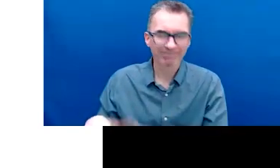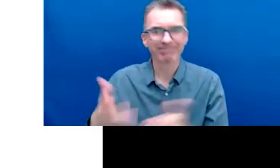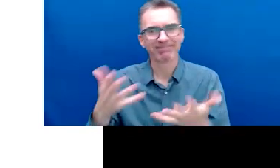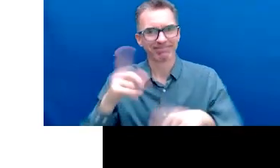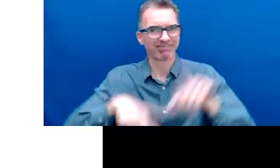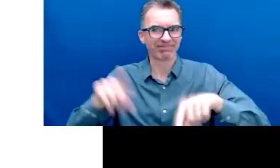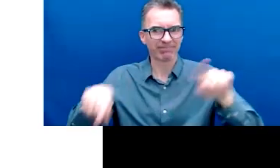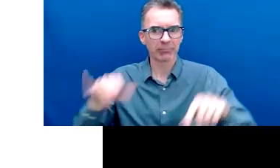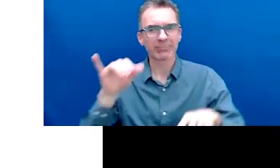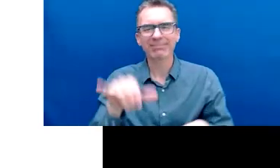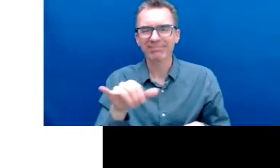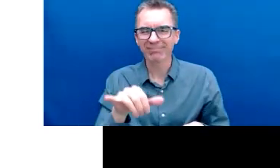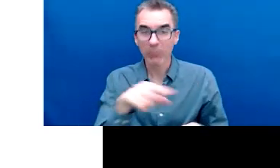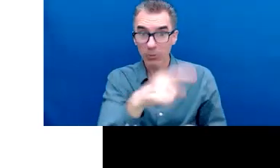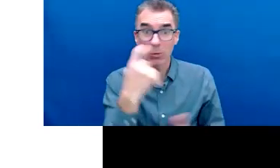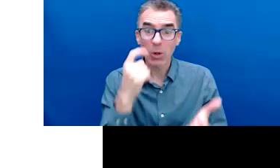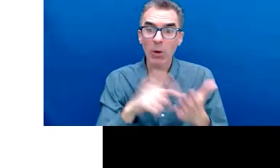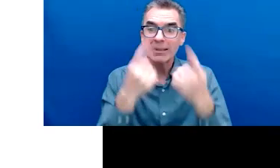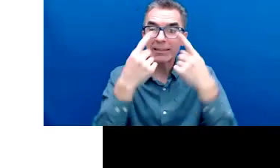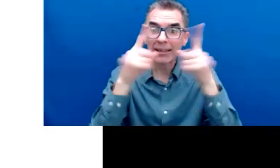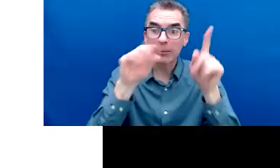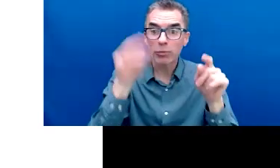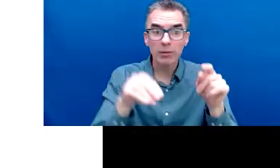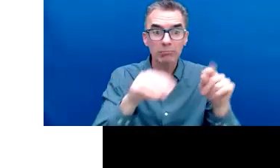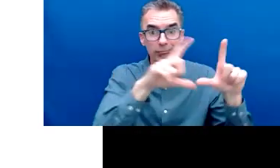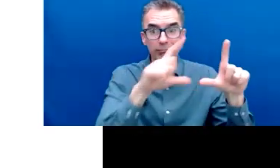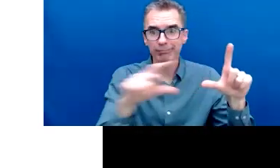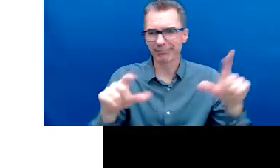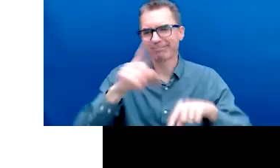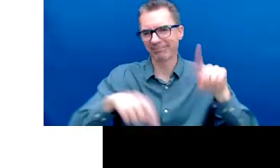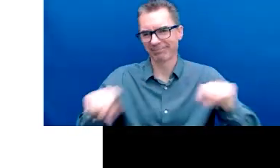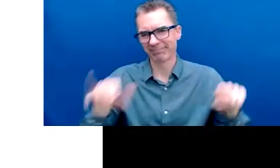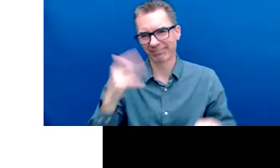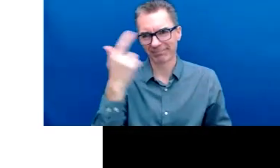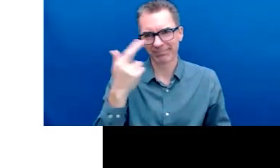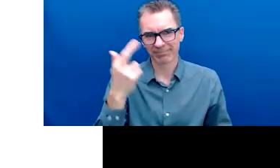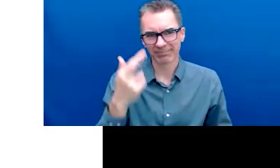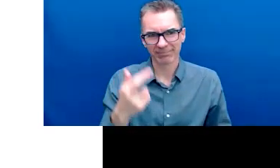success rates are, are different, or one of the reasons why. Okay.